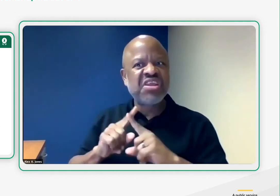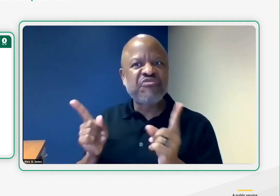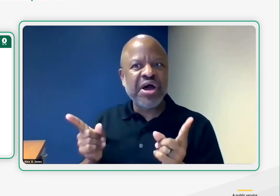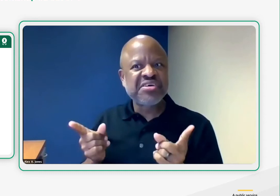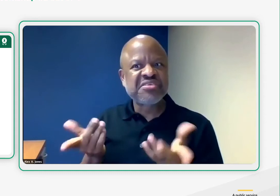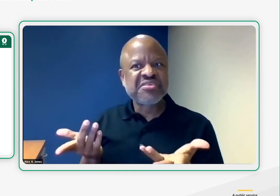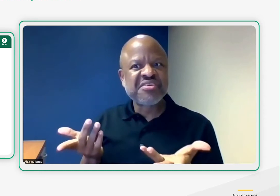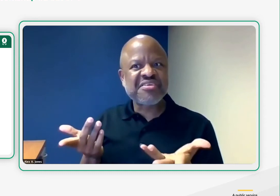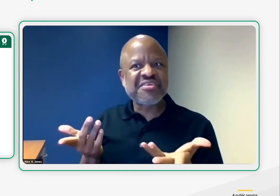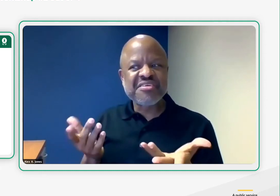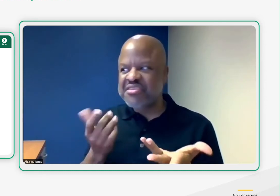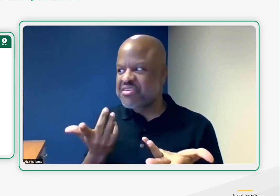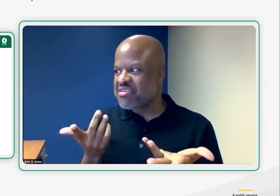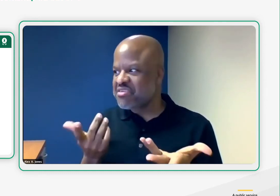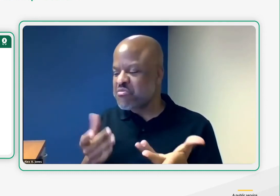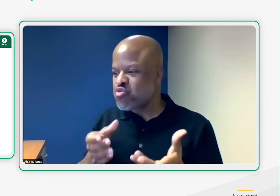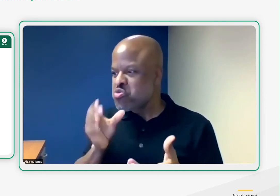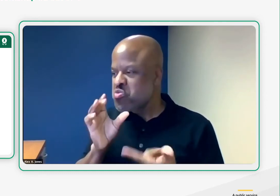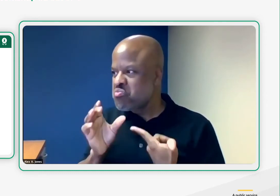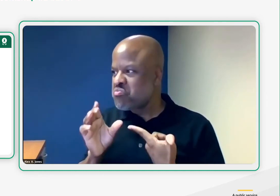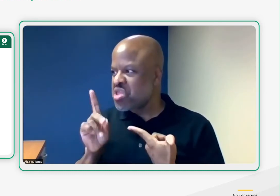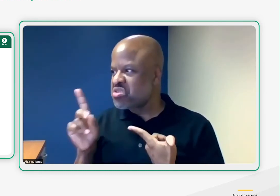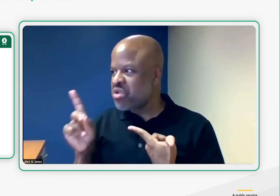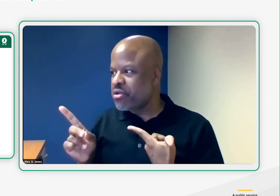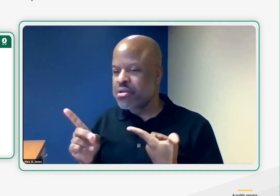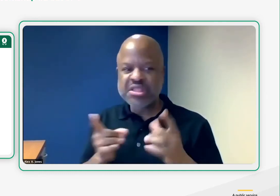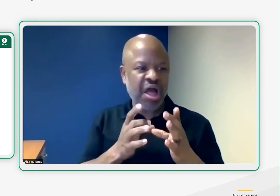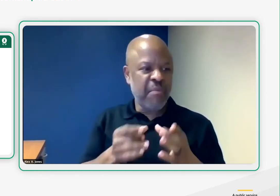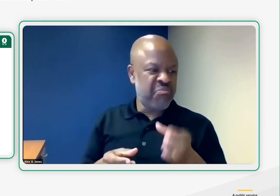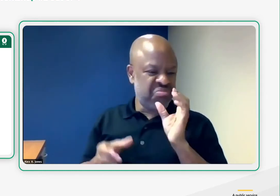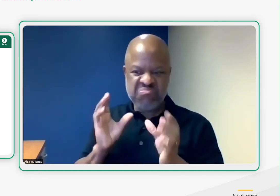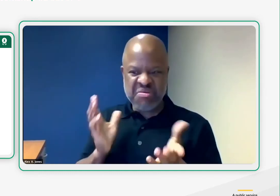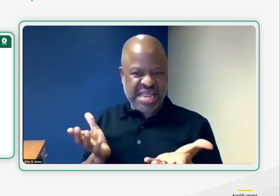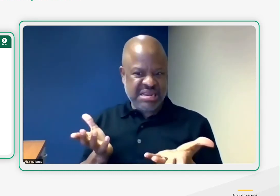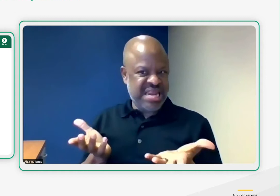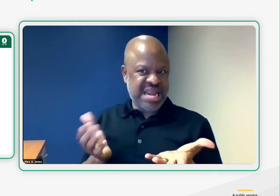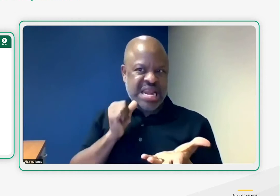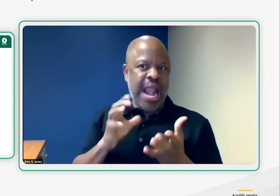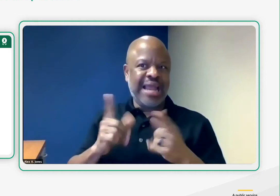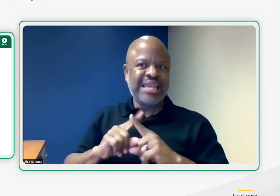wasn't that big of a difference in taste between Starbucks and Dunkin’ Donuts.